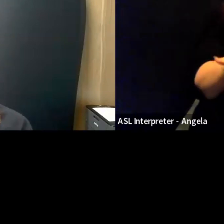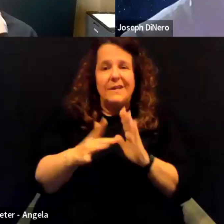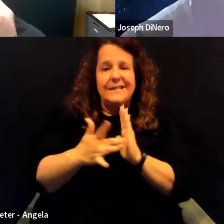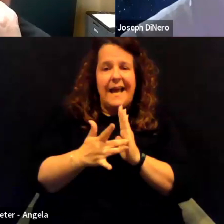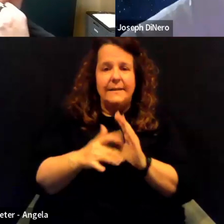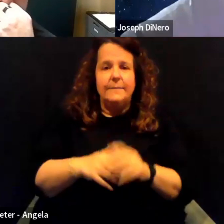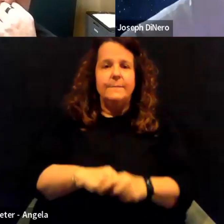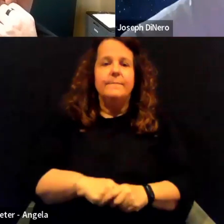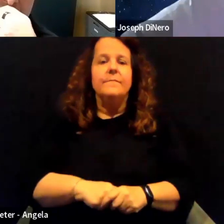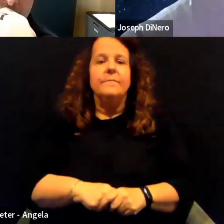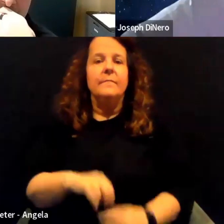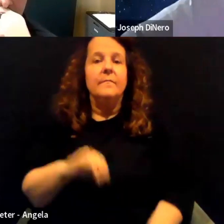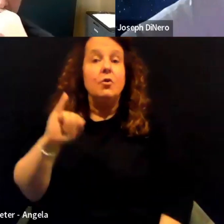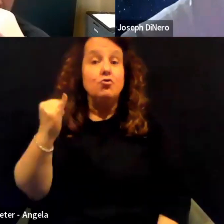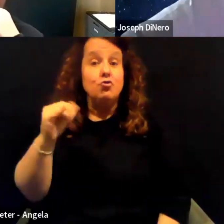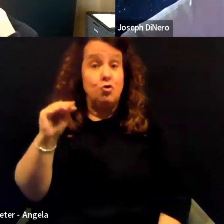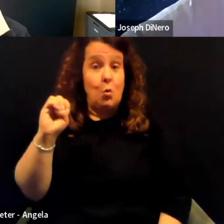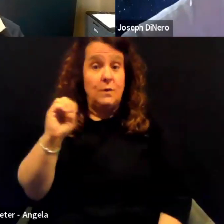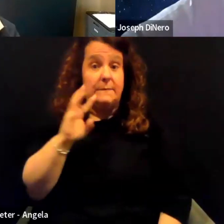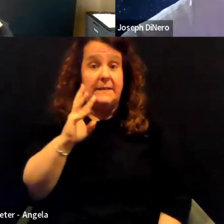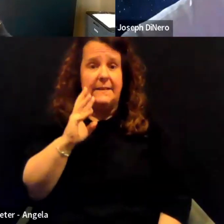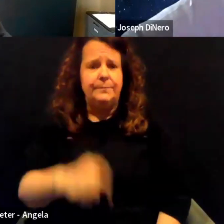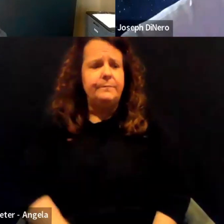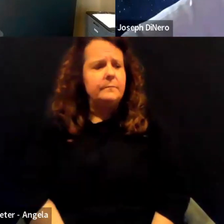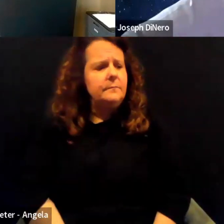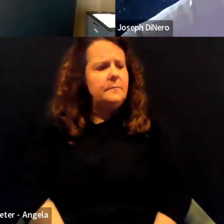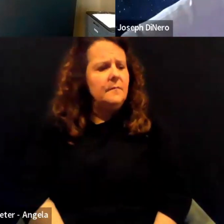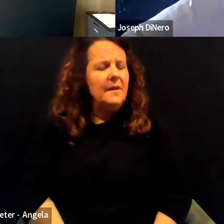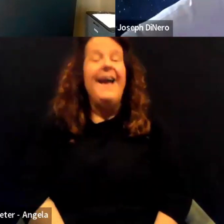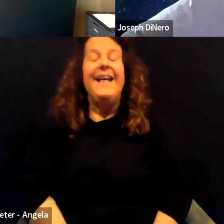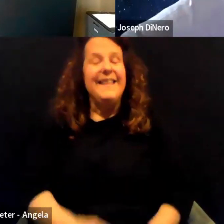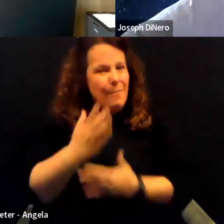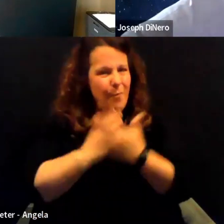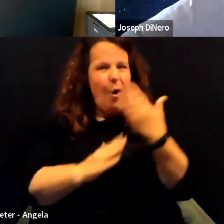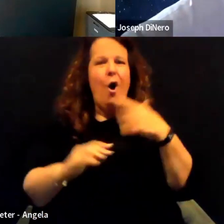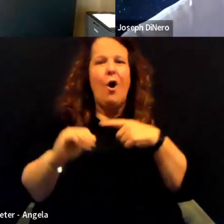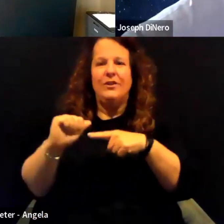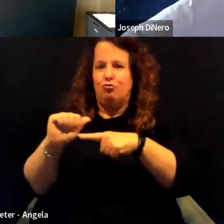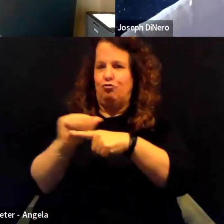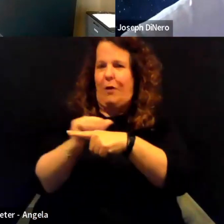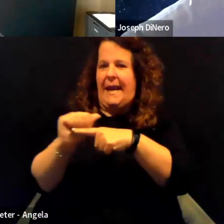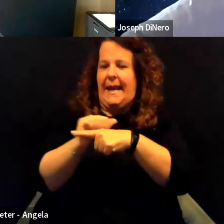students are not really just receiving the training that they should be. Hmm.